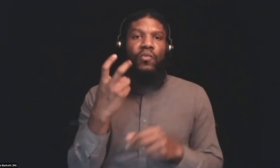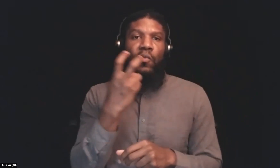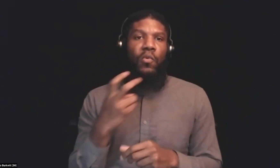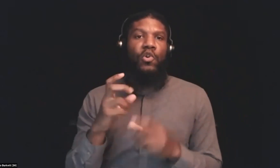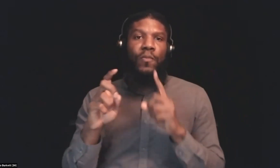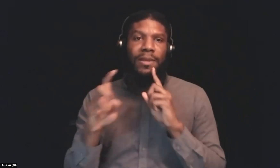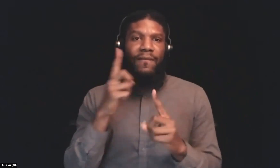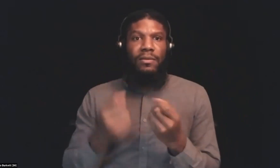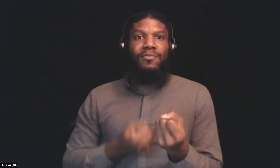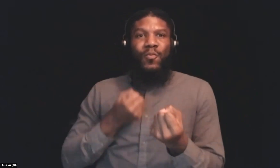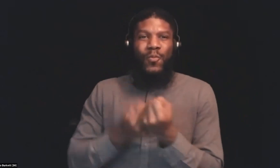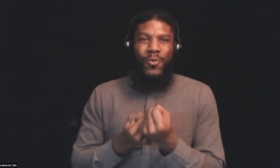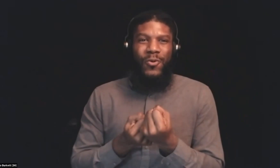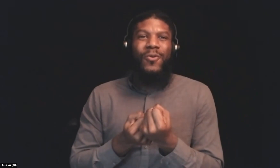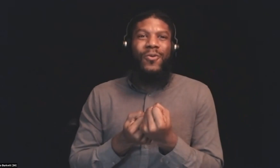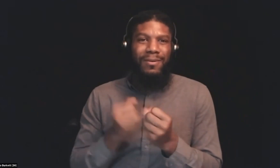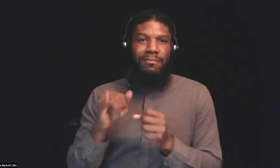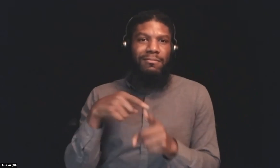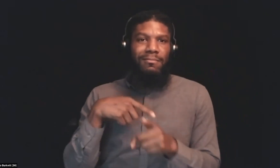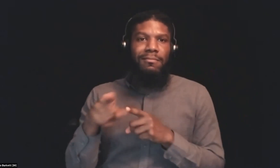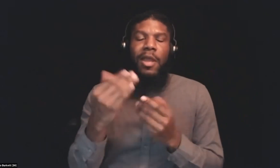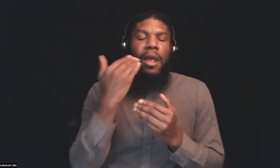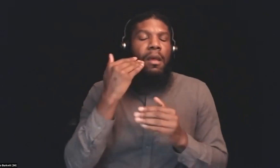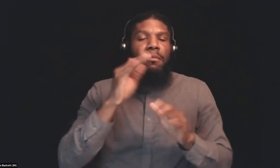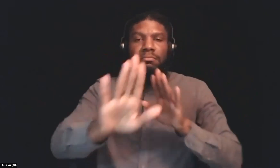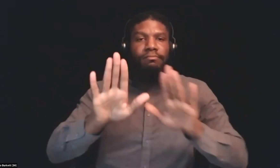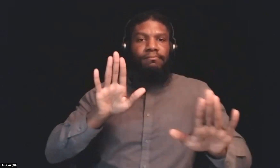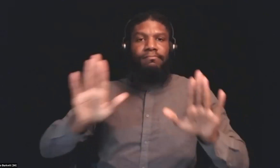everybody has the same types of resources at their disposal so that's something to consider as well.